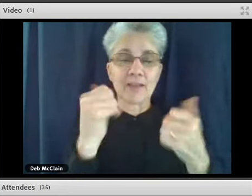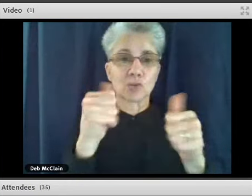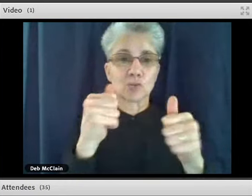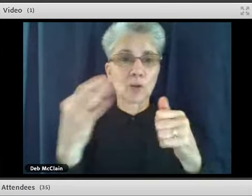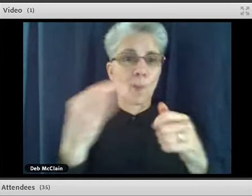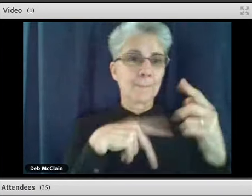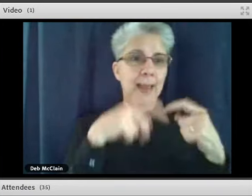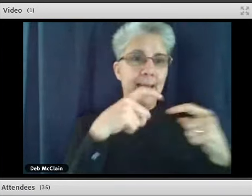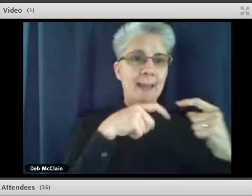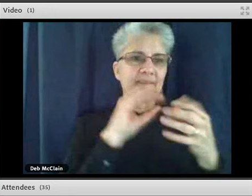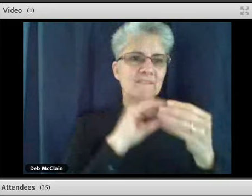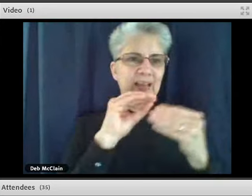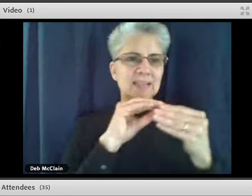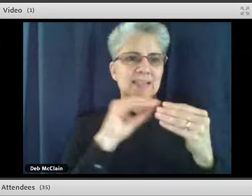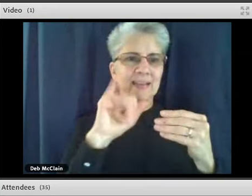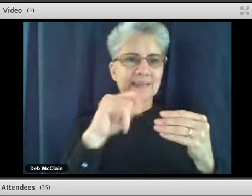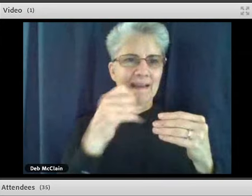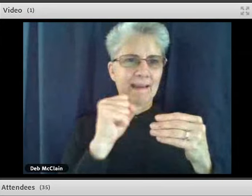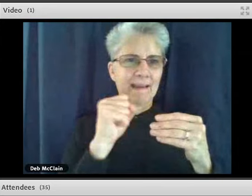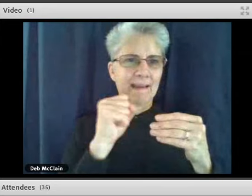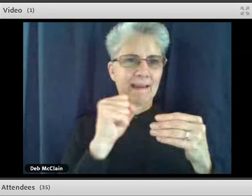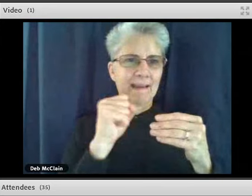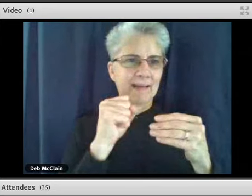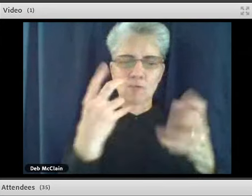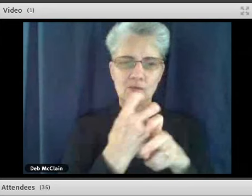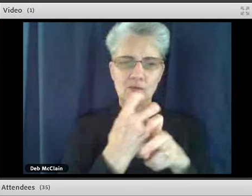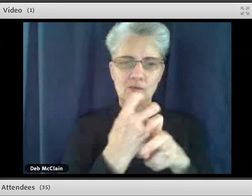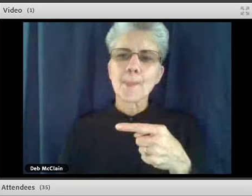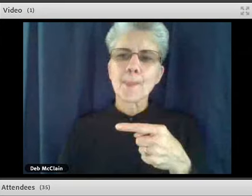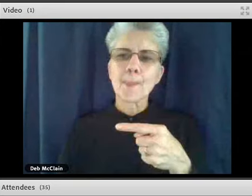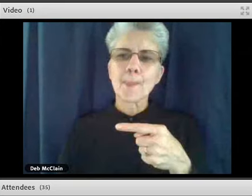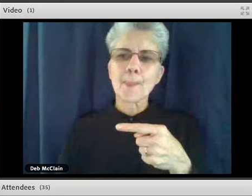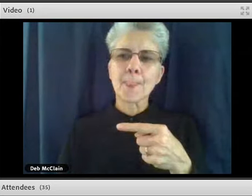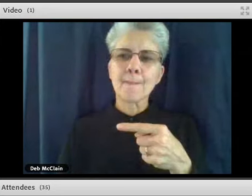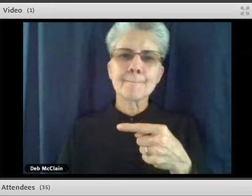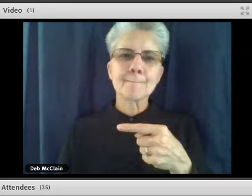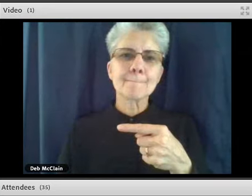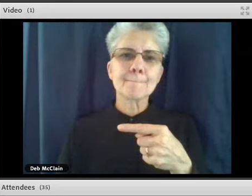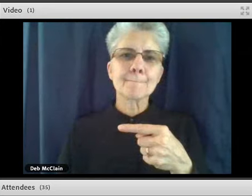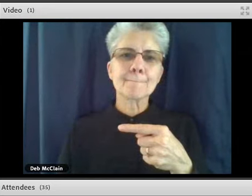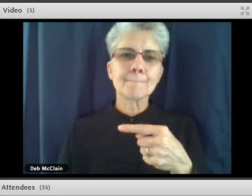Because the worst thing is to be in a PDF, and try to go back, and try to fix all your tags.